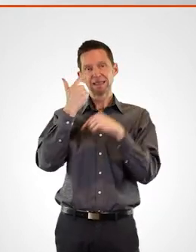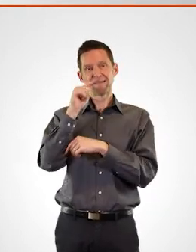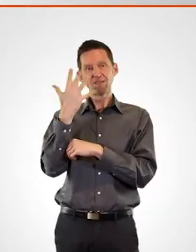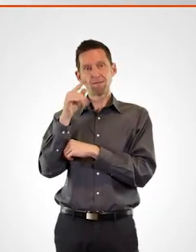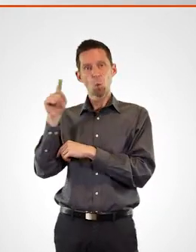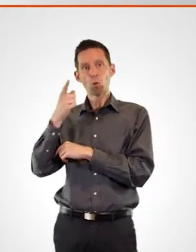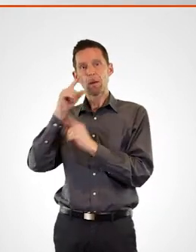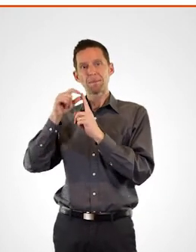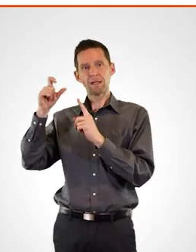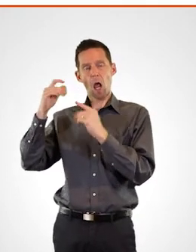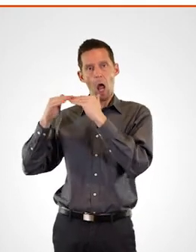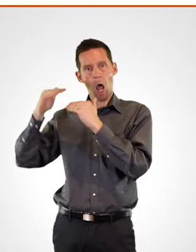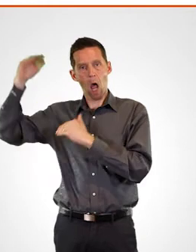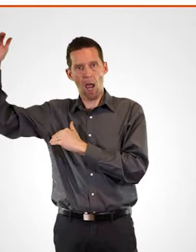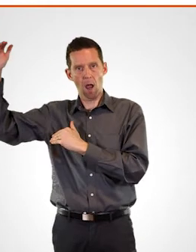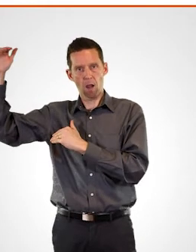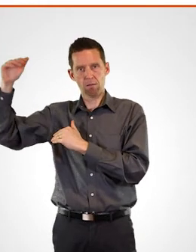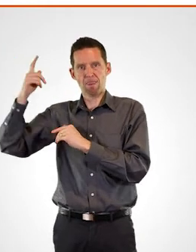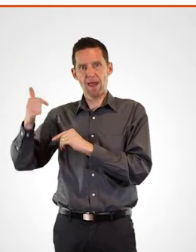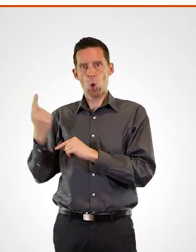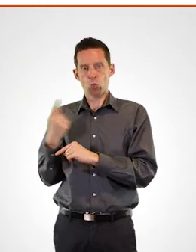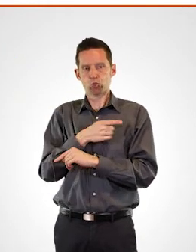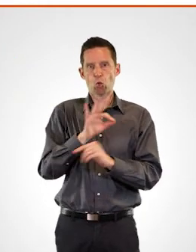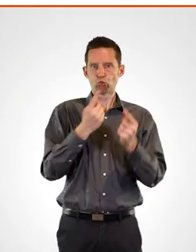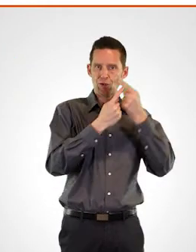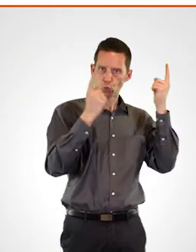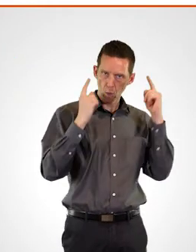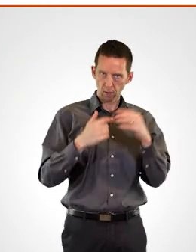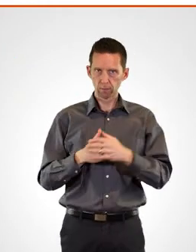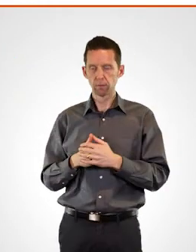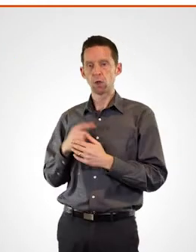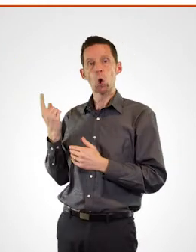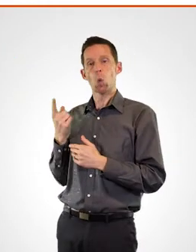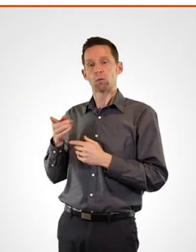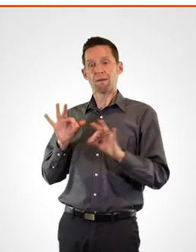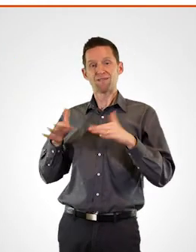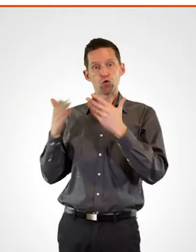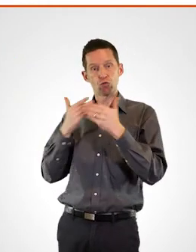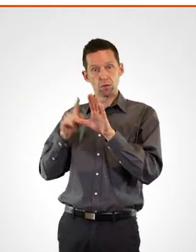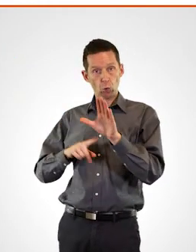than those who do not graduate and individuals who do not complete grade 12 are